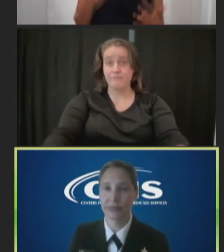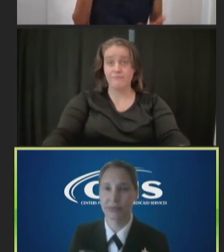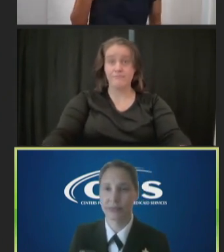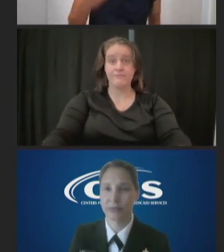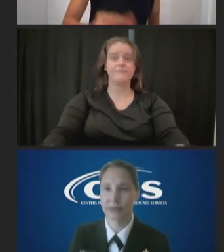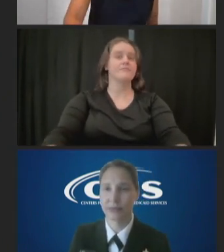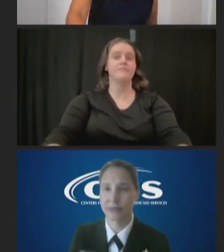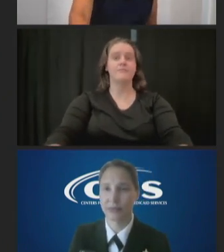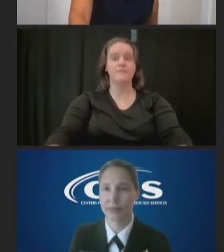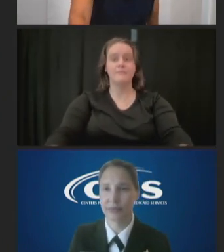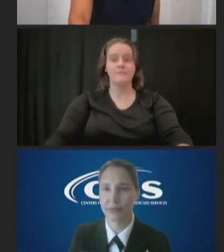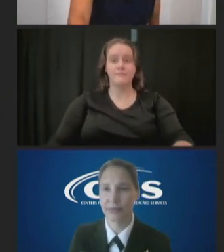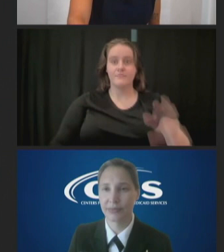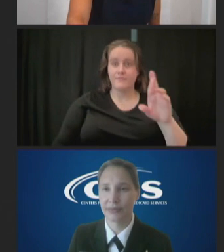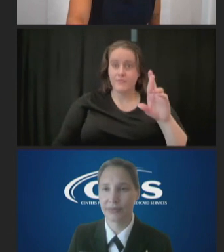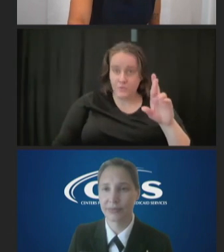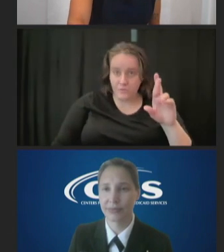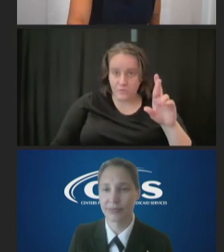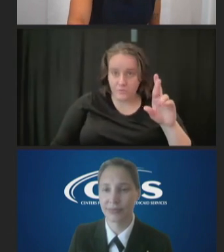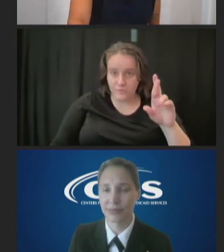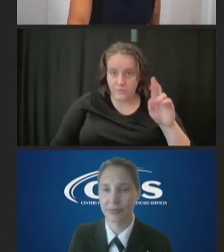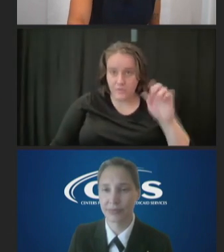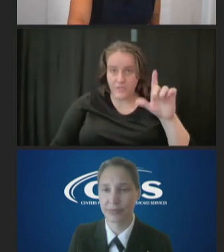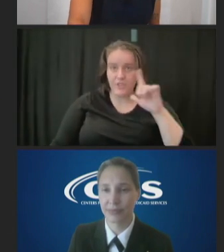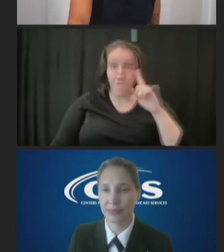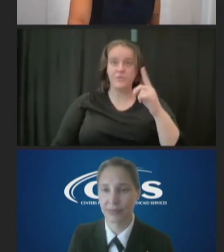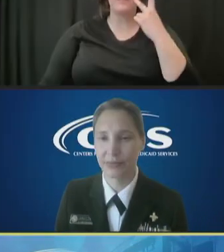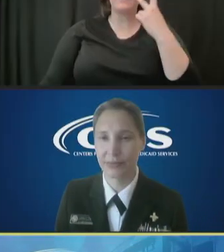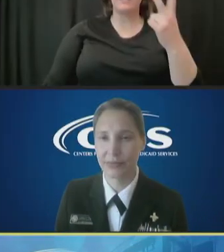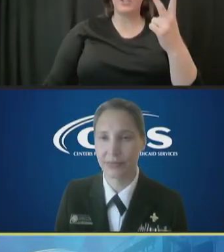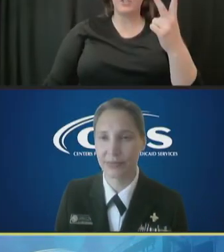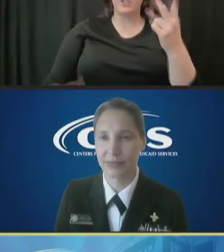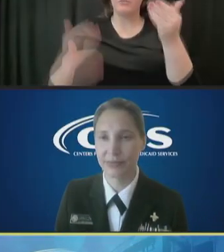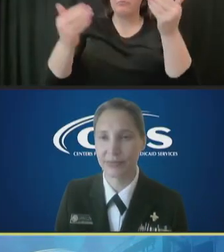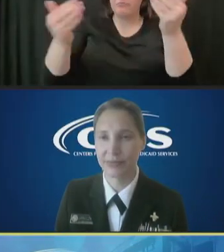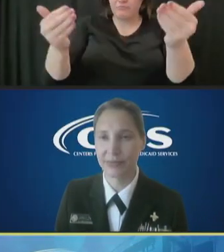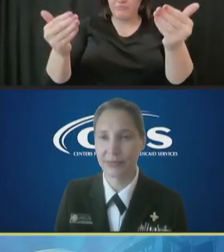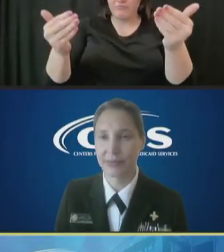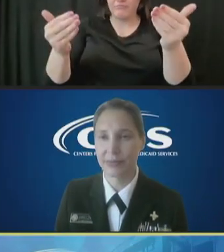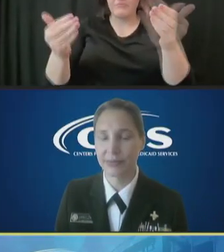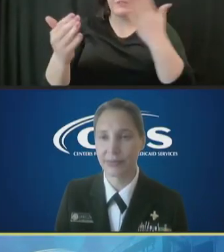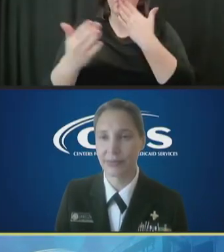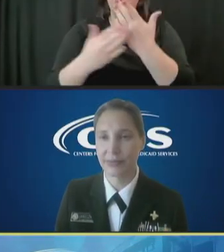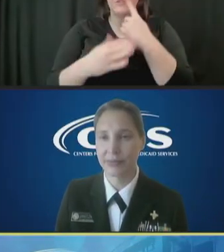Rober Hopkins: Rachel, we see you. You have the floor. Rachel Radzyner: Thank you. Good afternoon. I'll be just discussing a